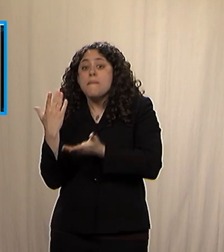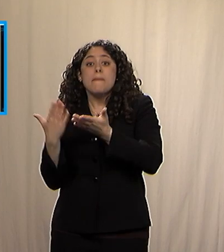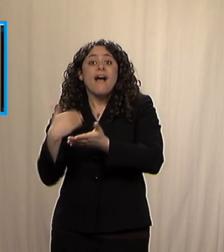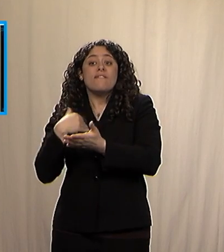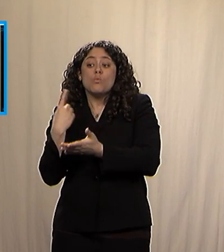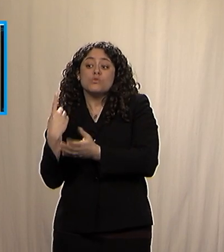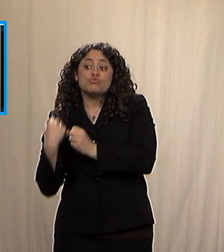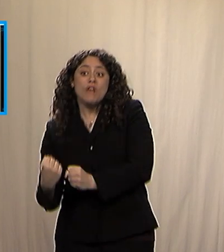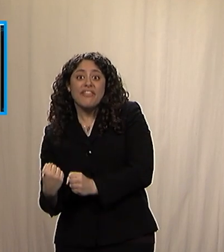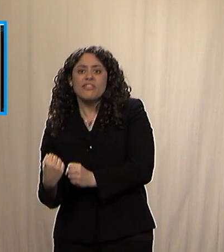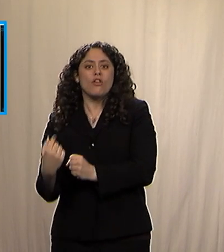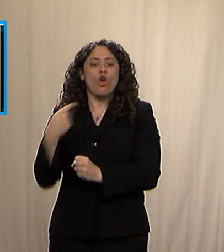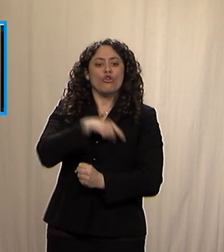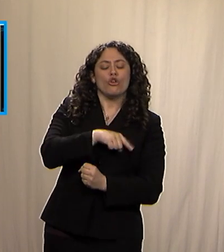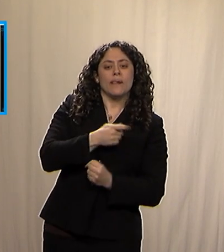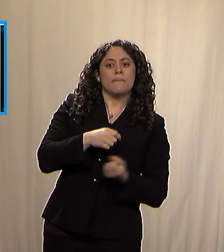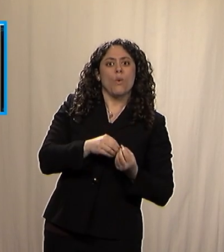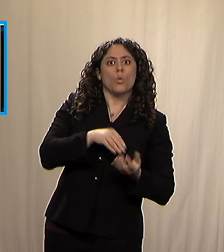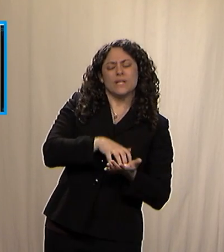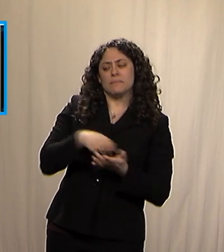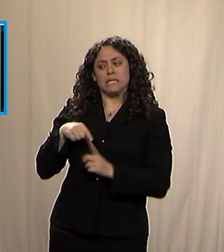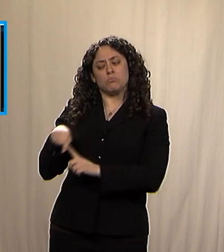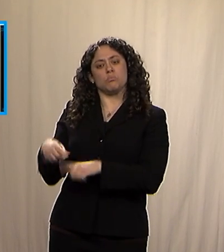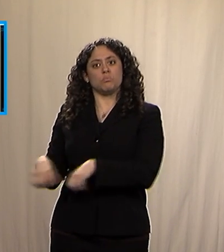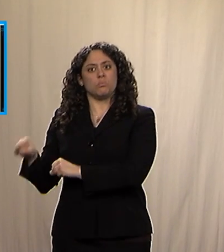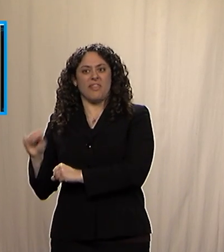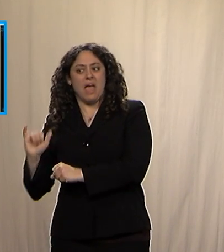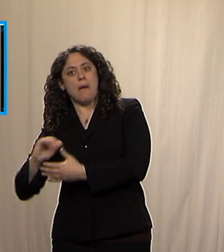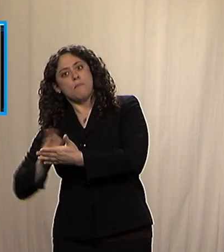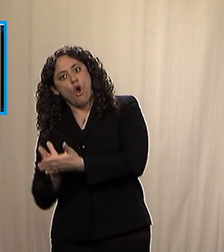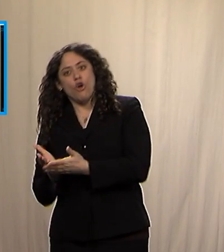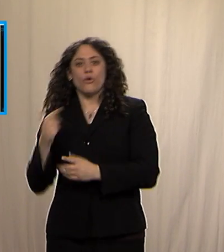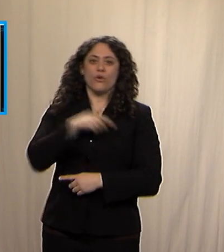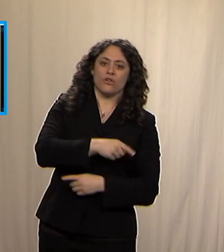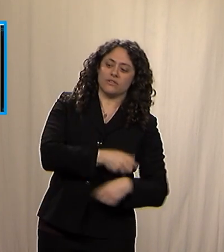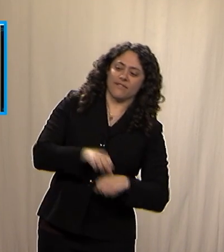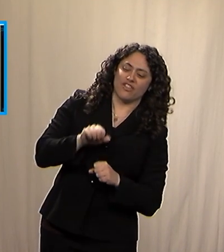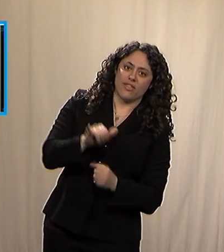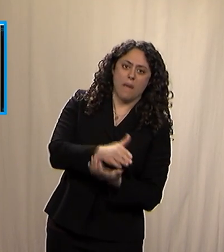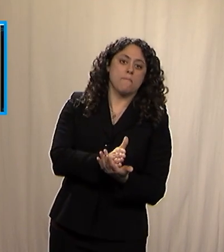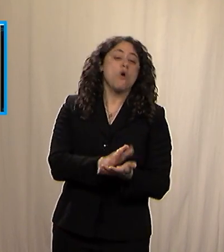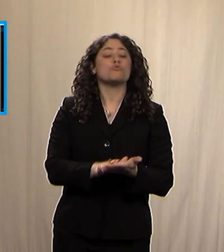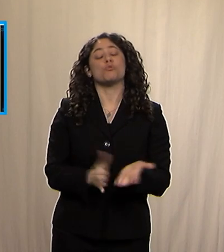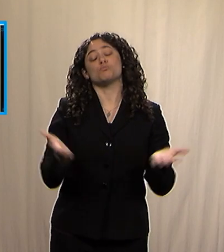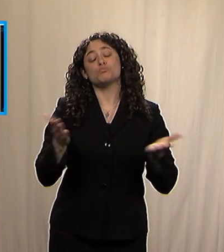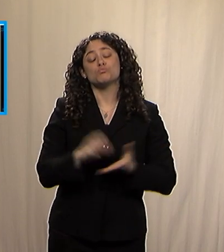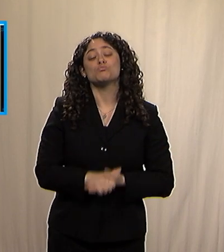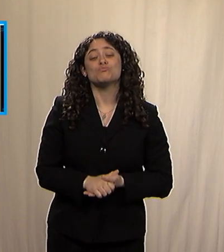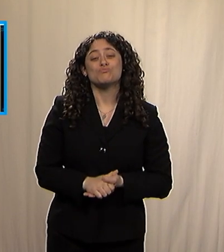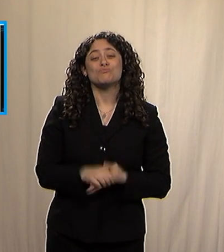if you will for certain interactions. So thanks for that question.